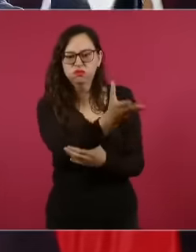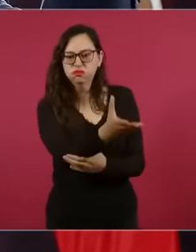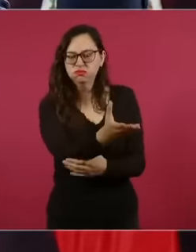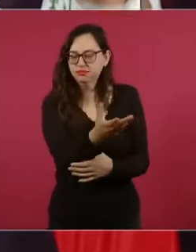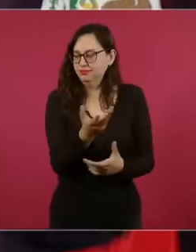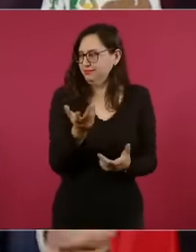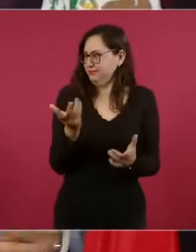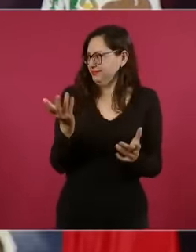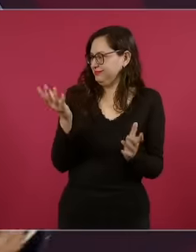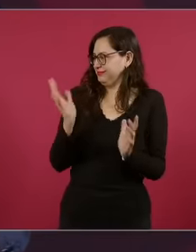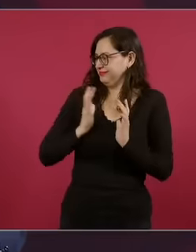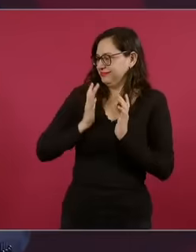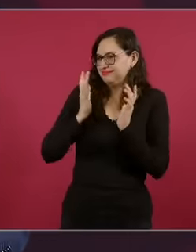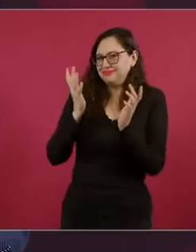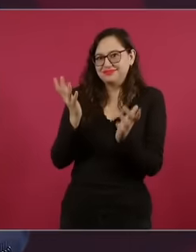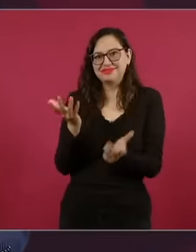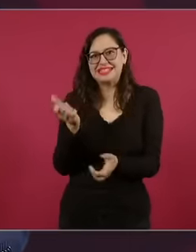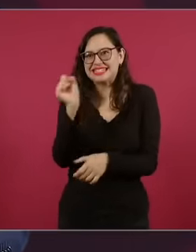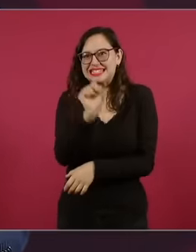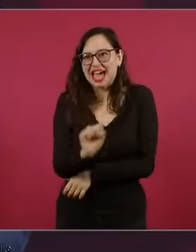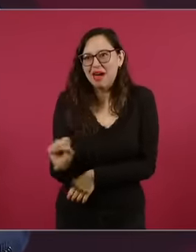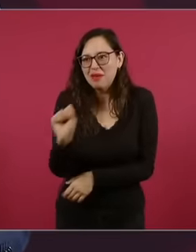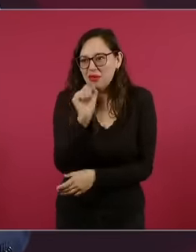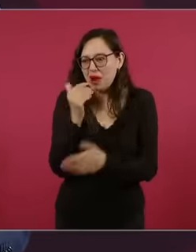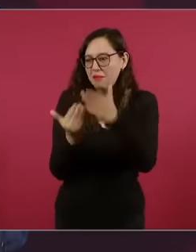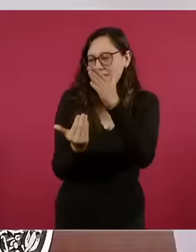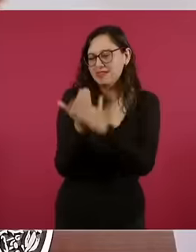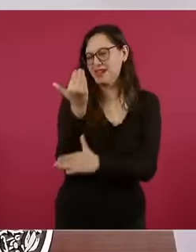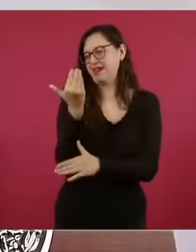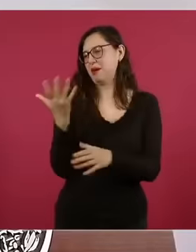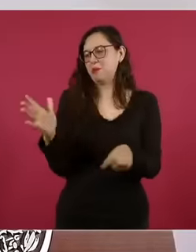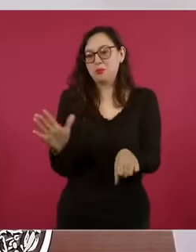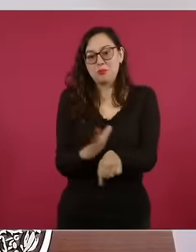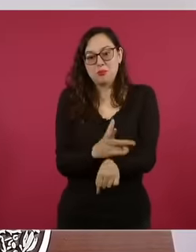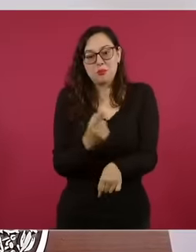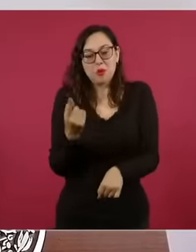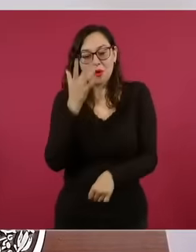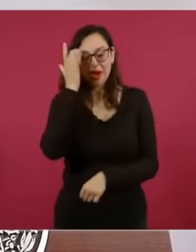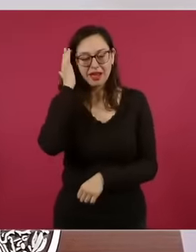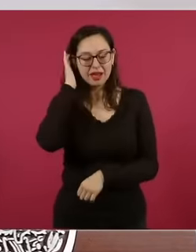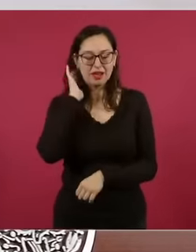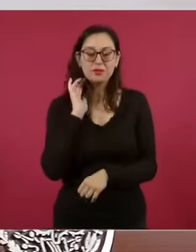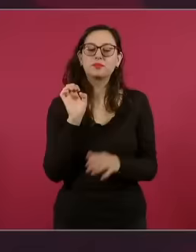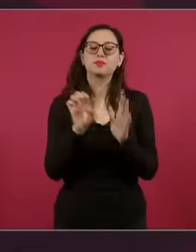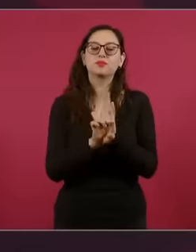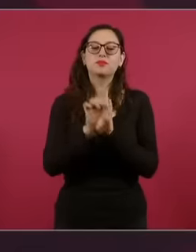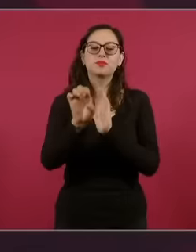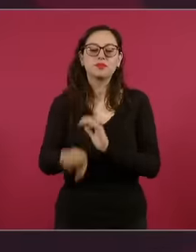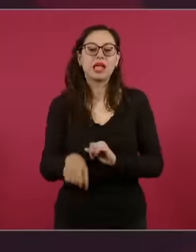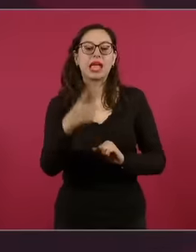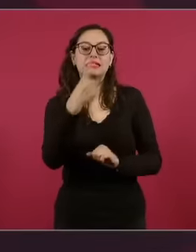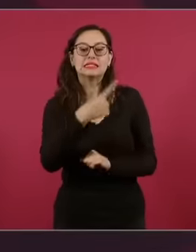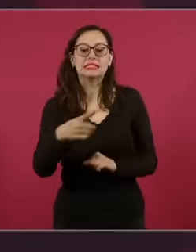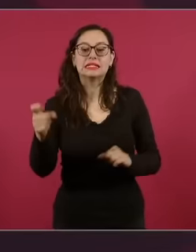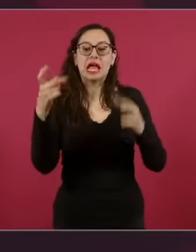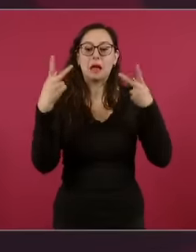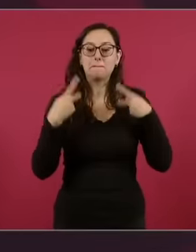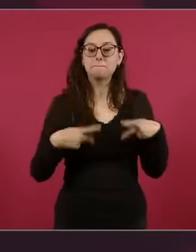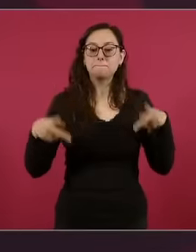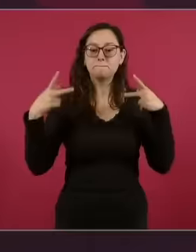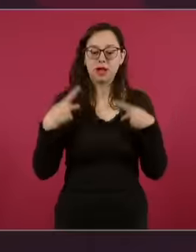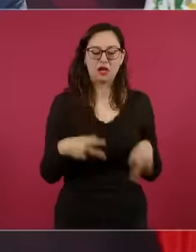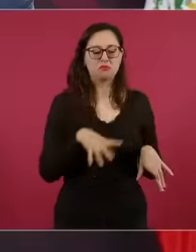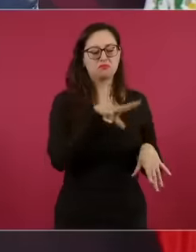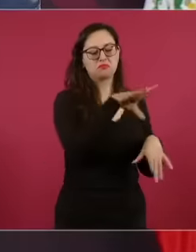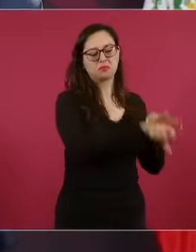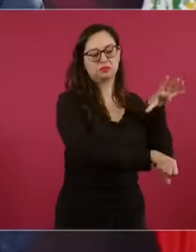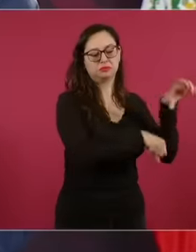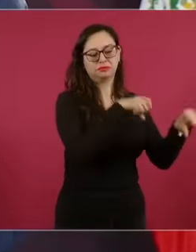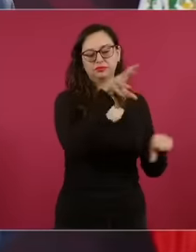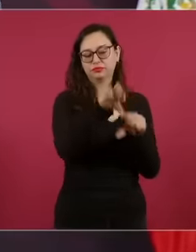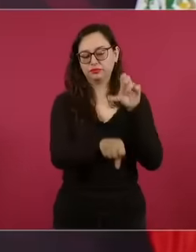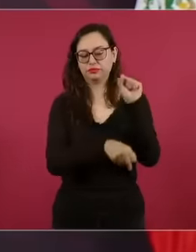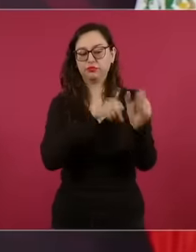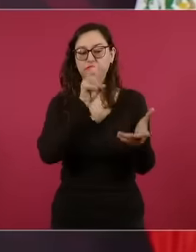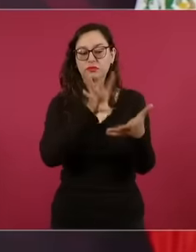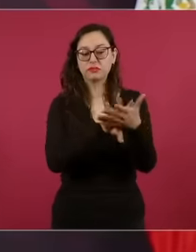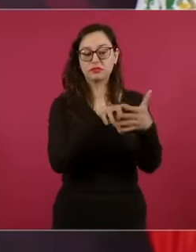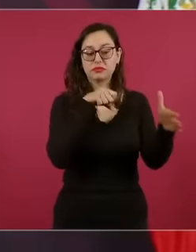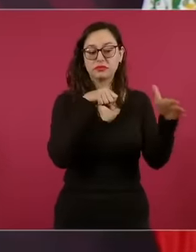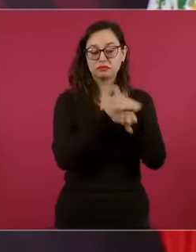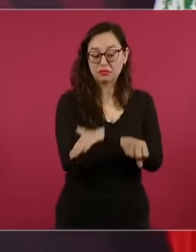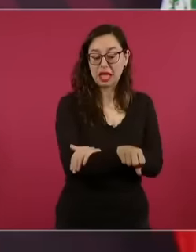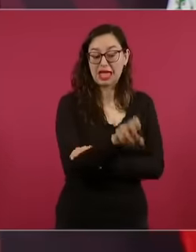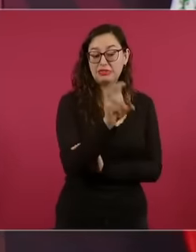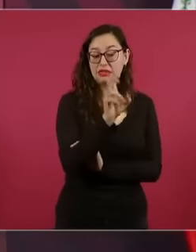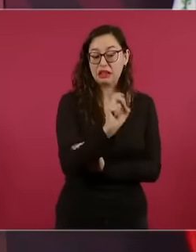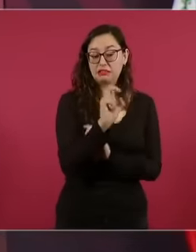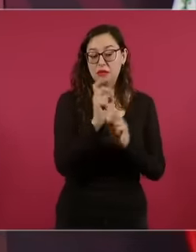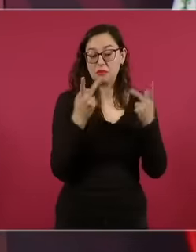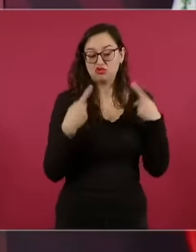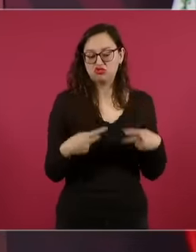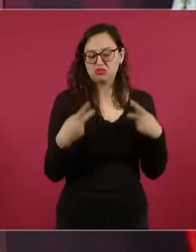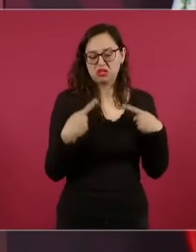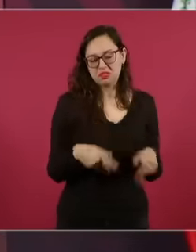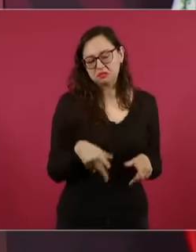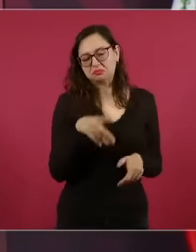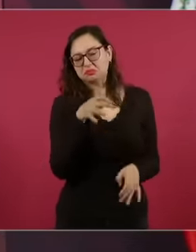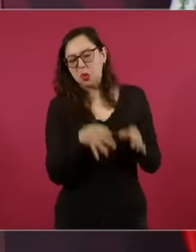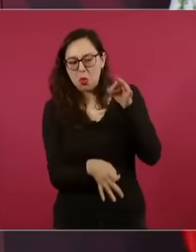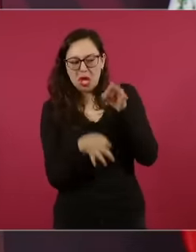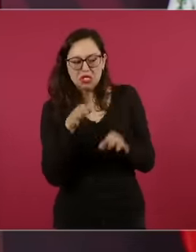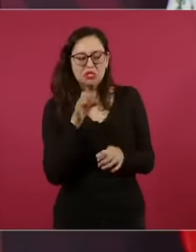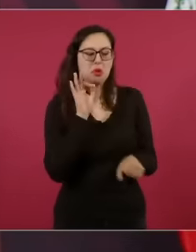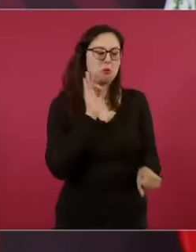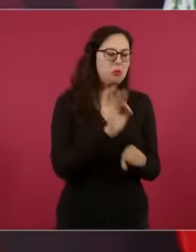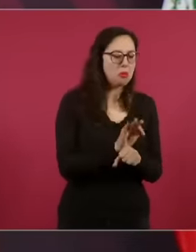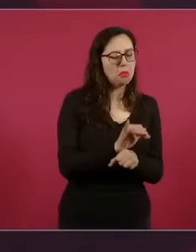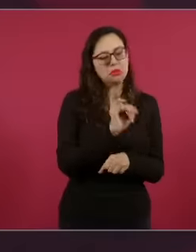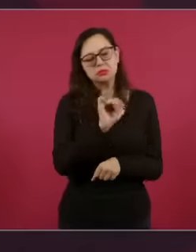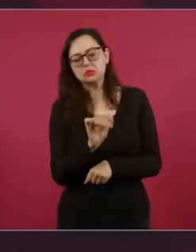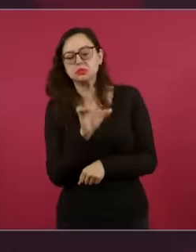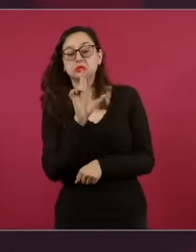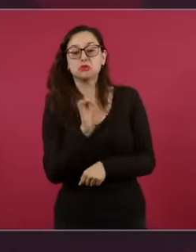criminals, 30 are released from Monday to Thursday and 70 are released from Friday to